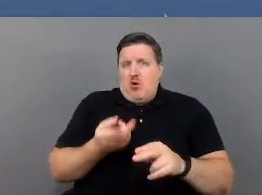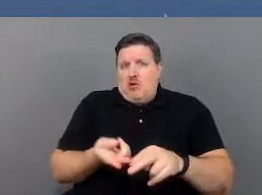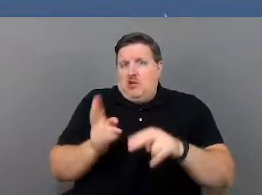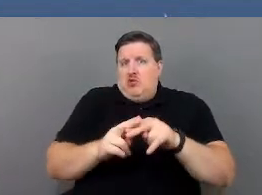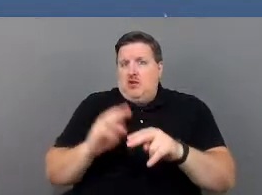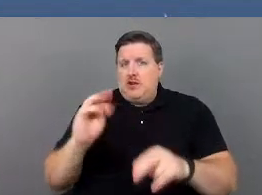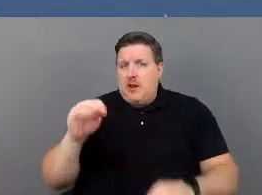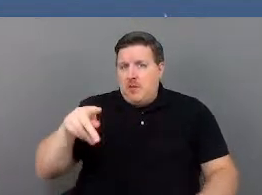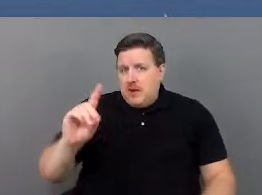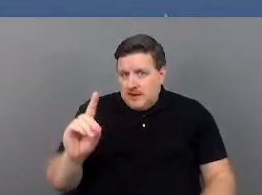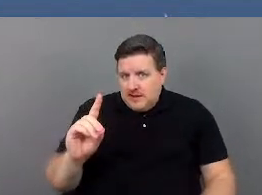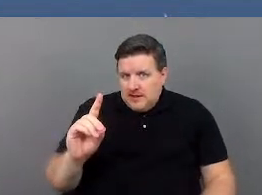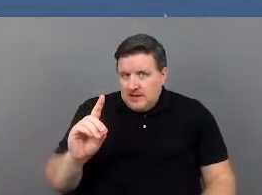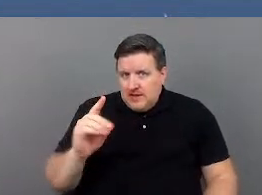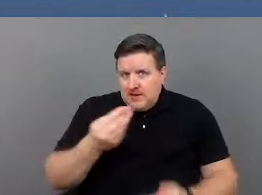INCREASED FUNDING COMES WITH ADDITIONAL HIDDEN COSTS.